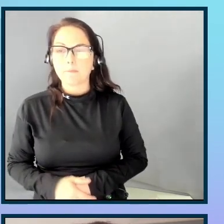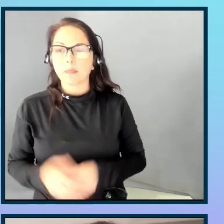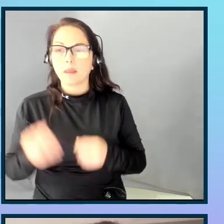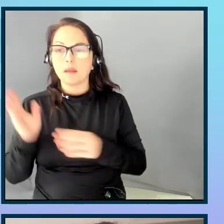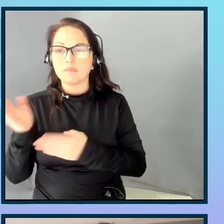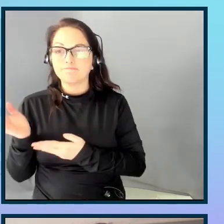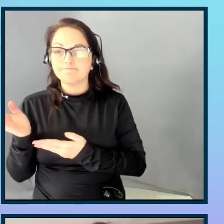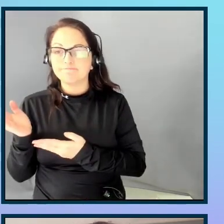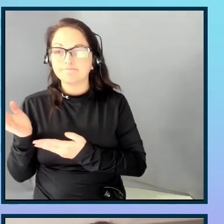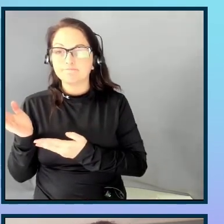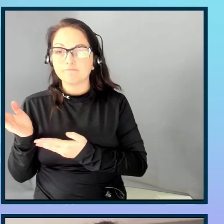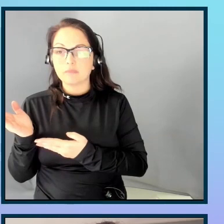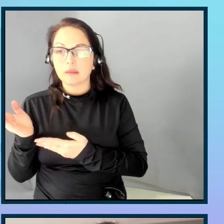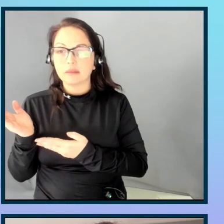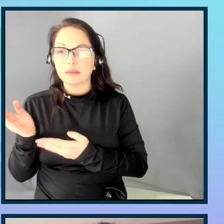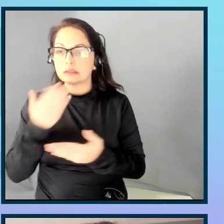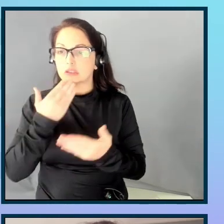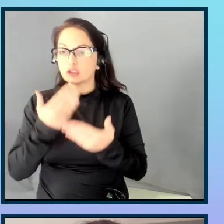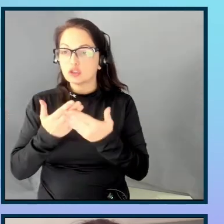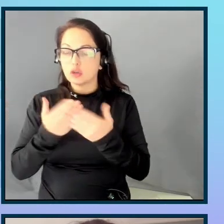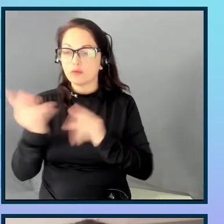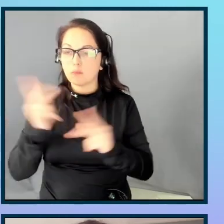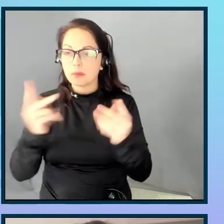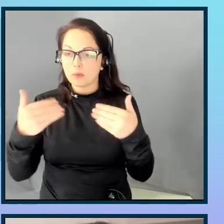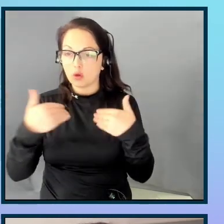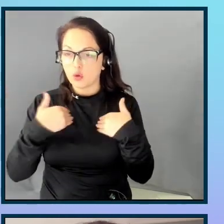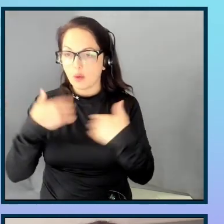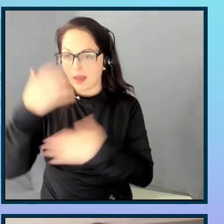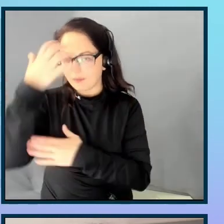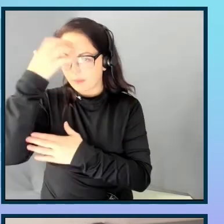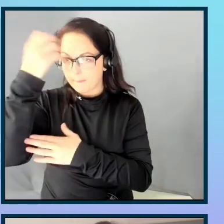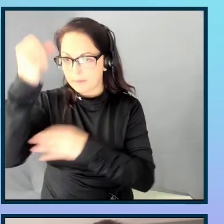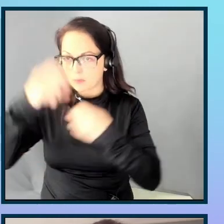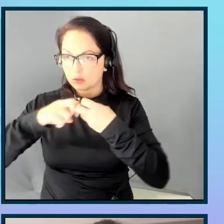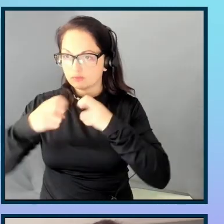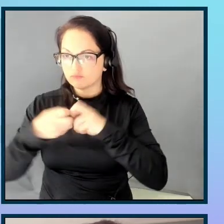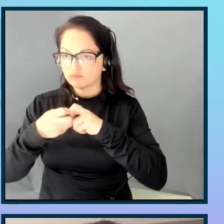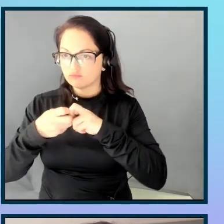If you have to learn a user interface over and over again, there's hidden controls